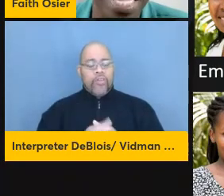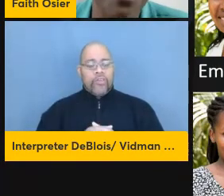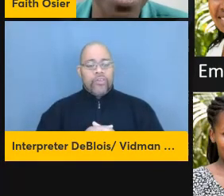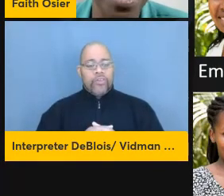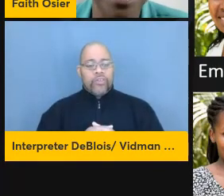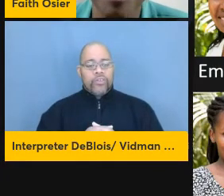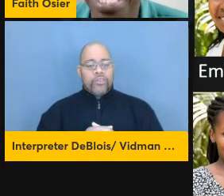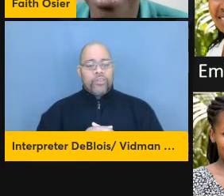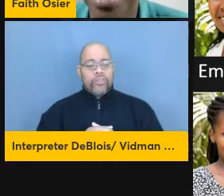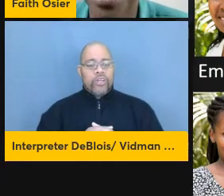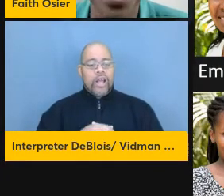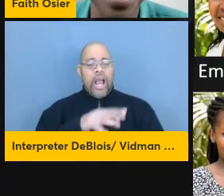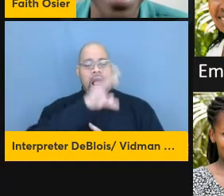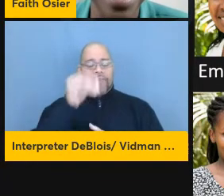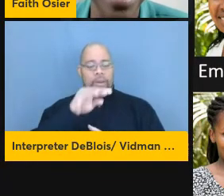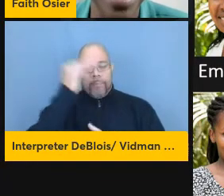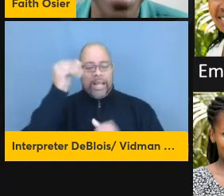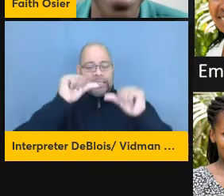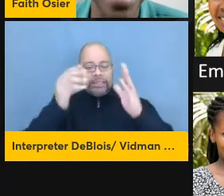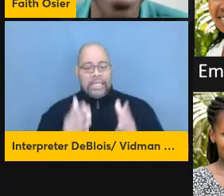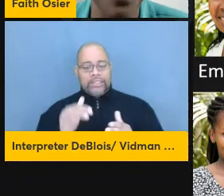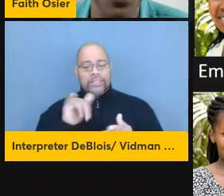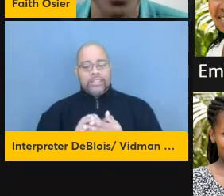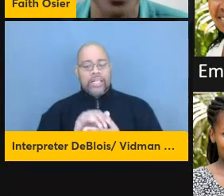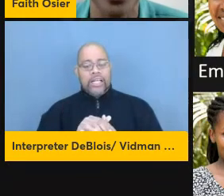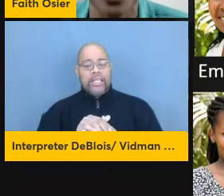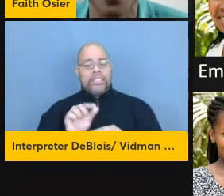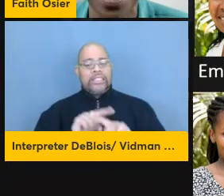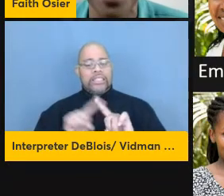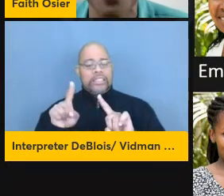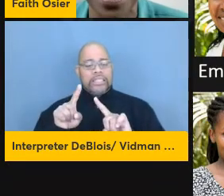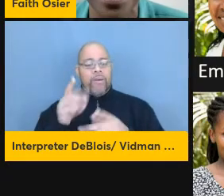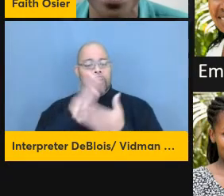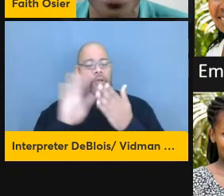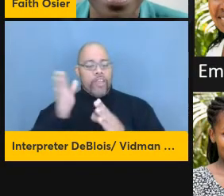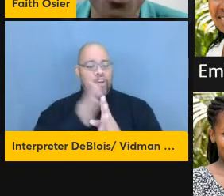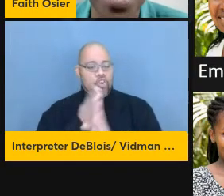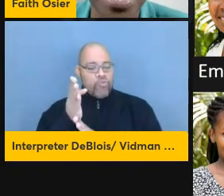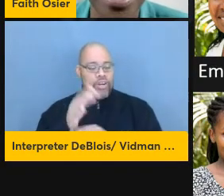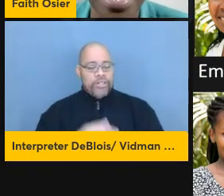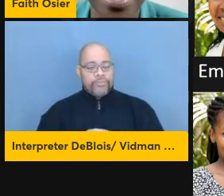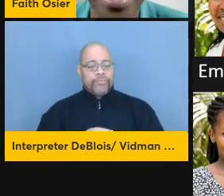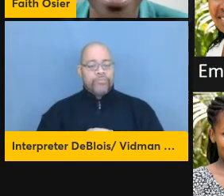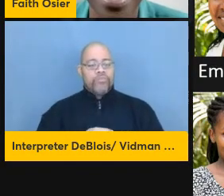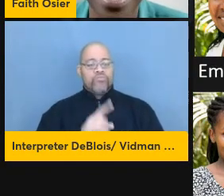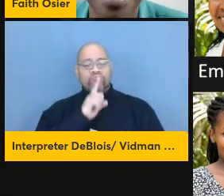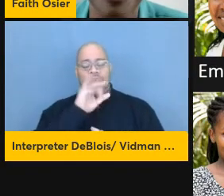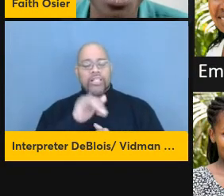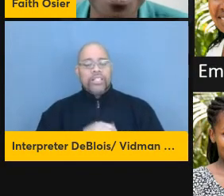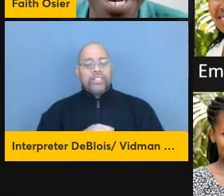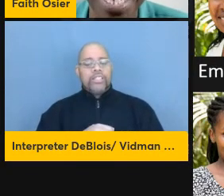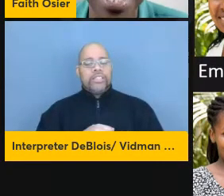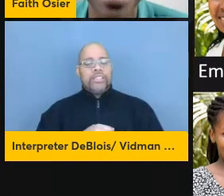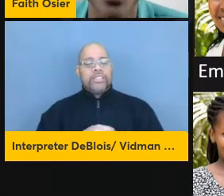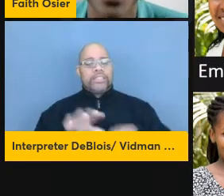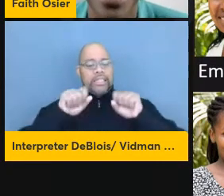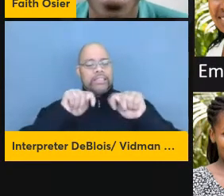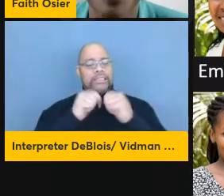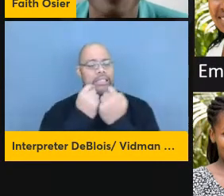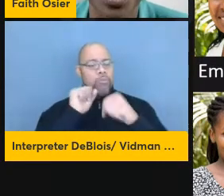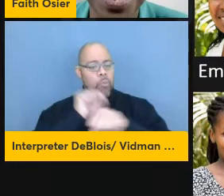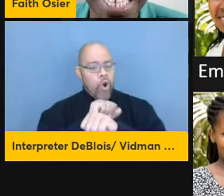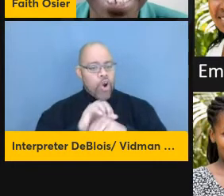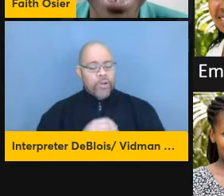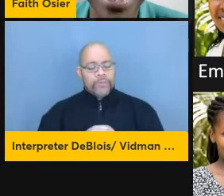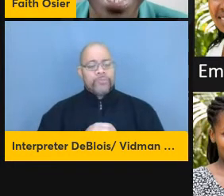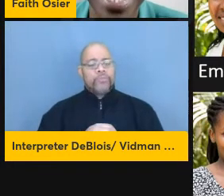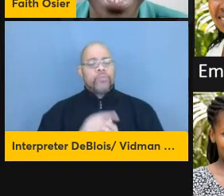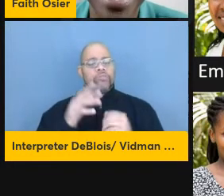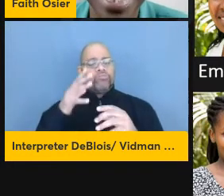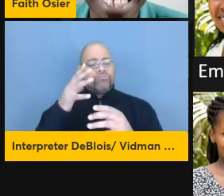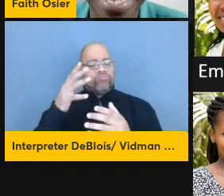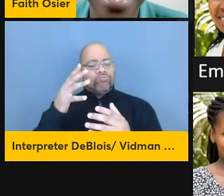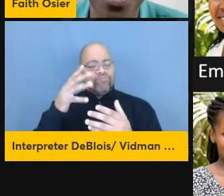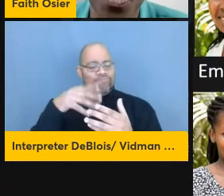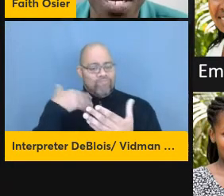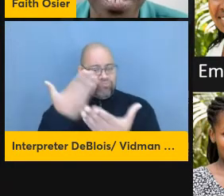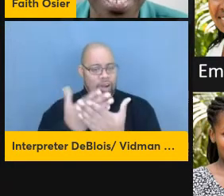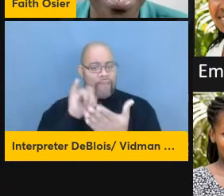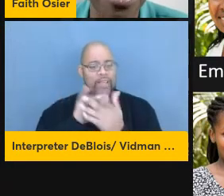African black scientists that are at different stages of their career, it really takes teamwork to get this kind of work done,